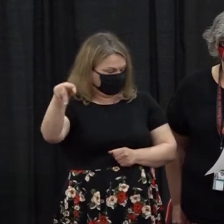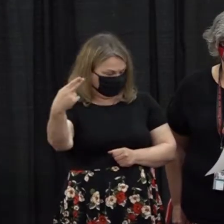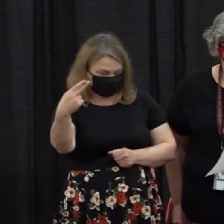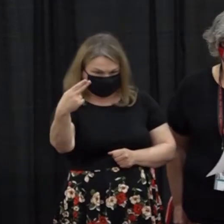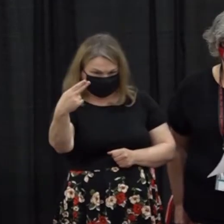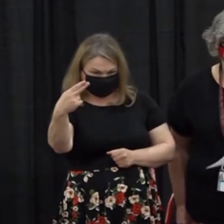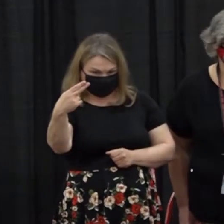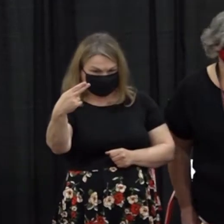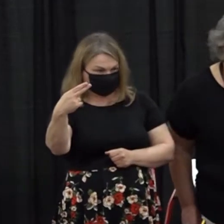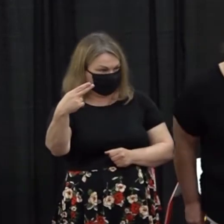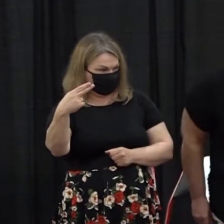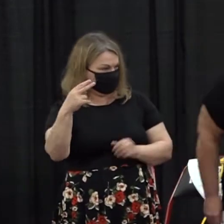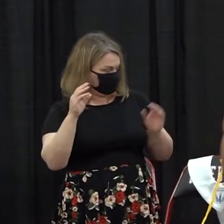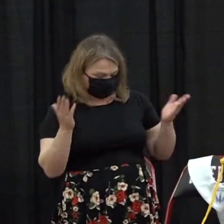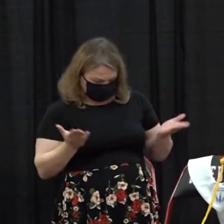RaNell Smith.